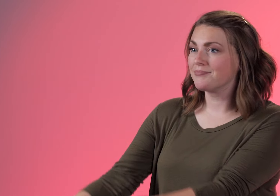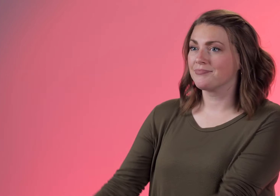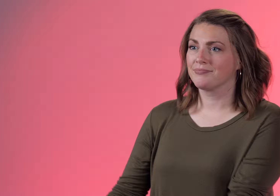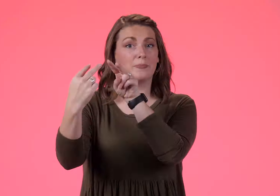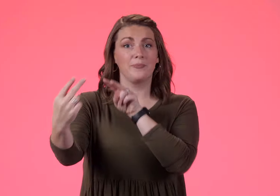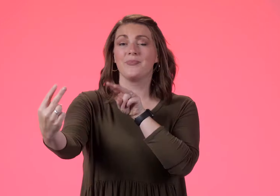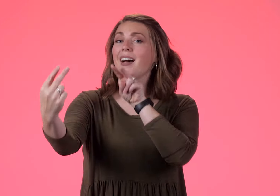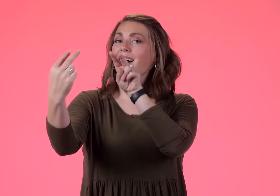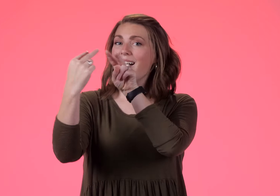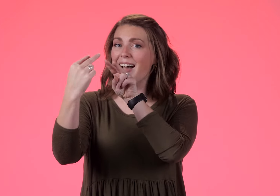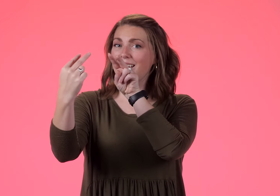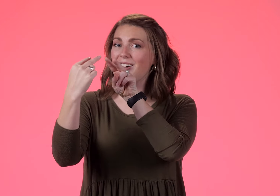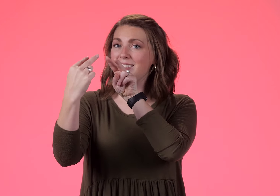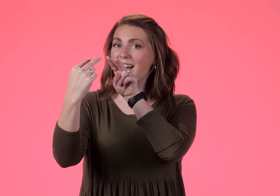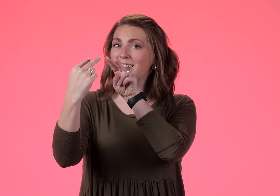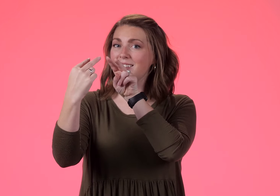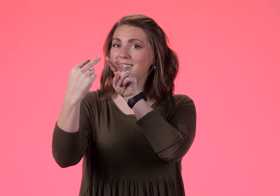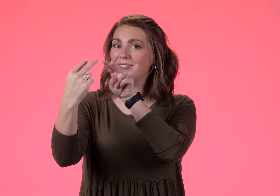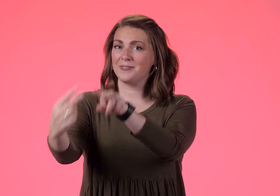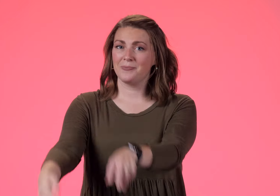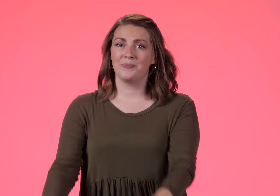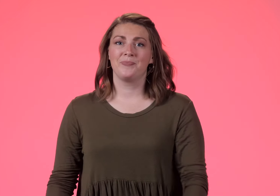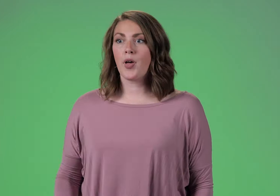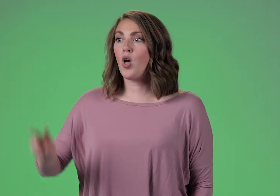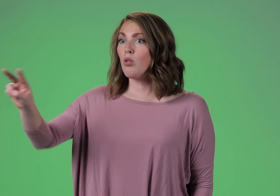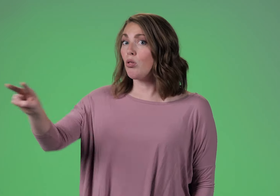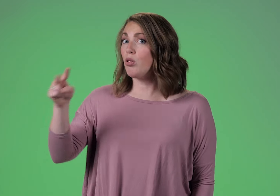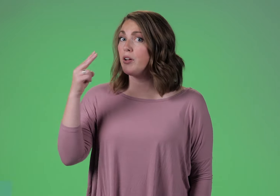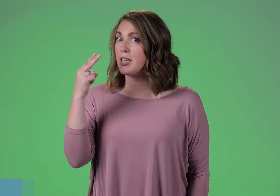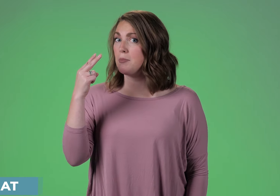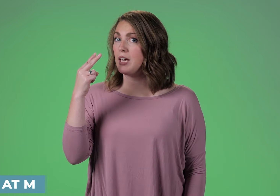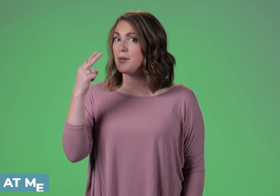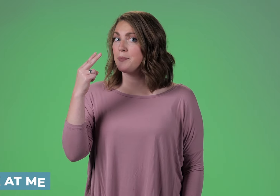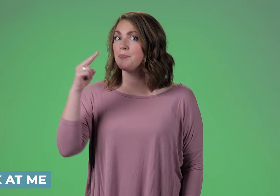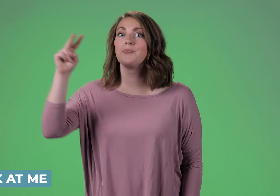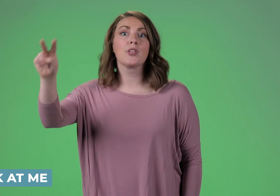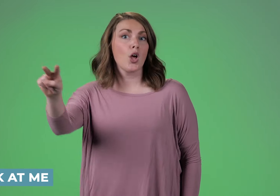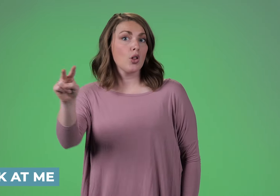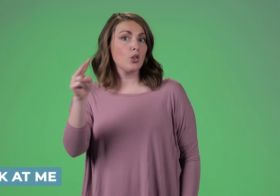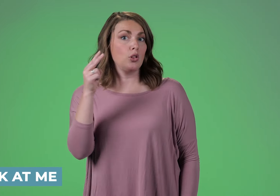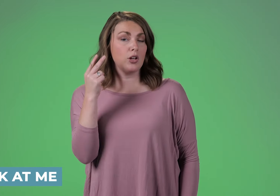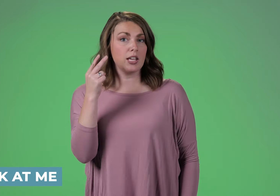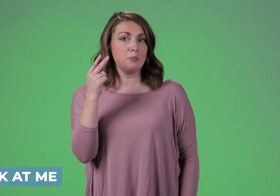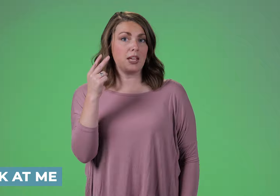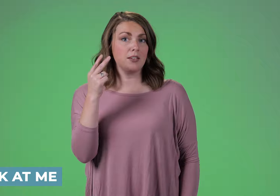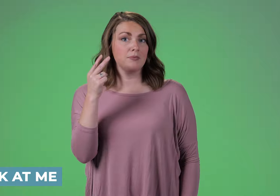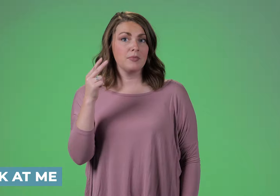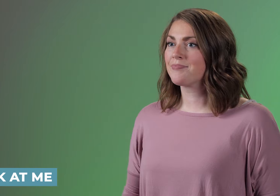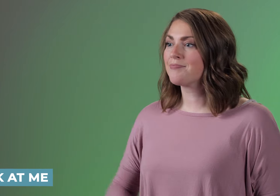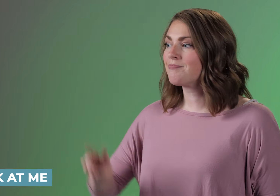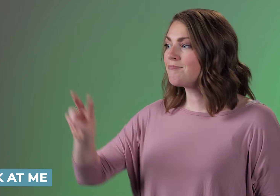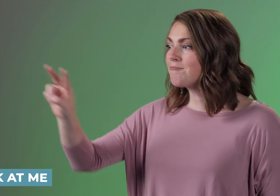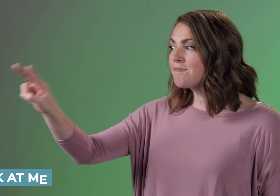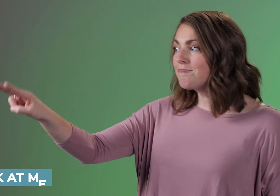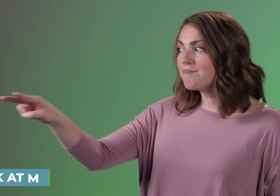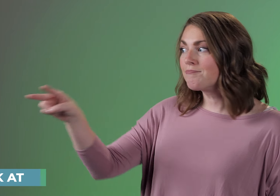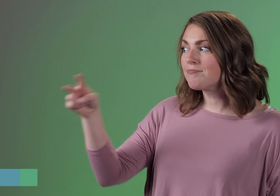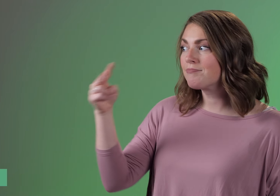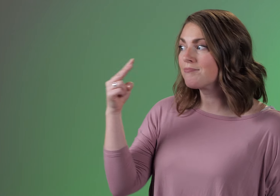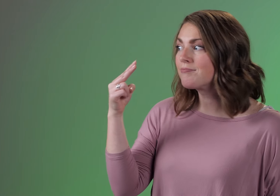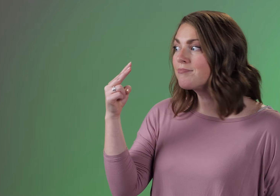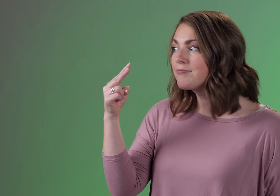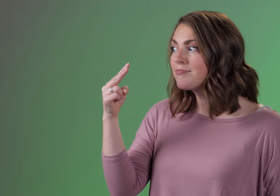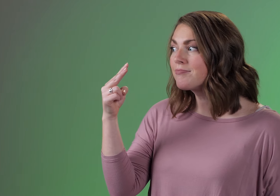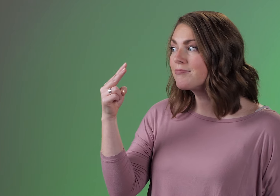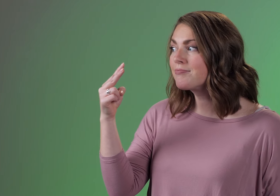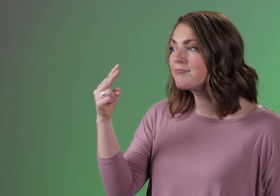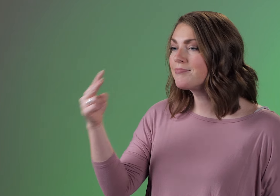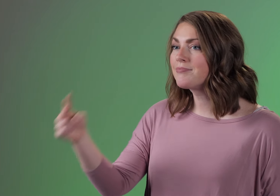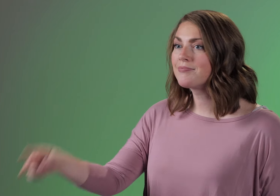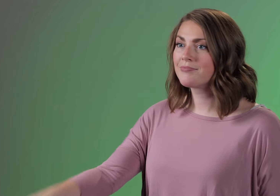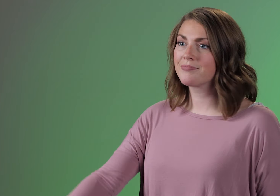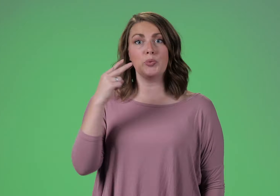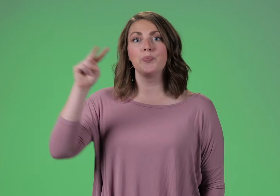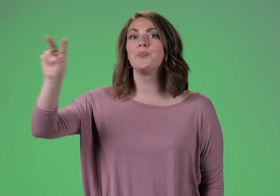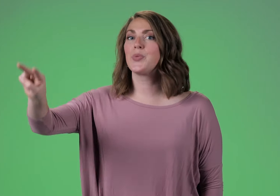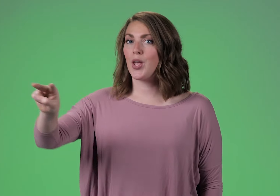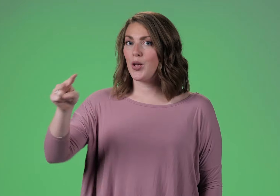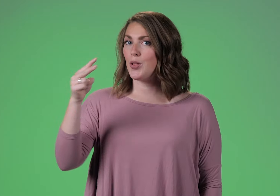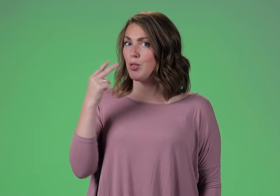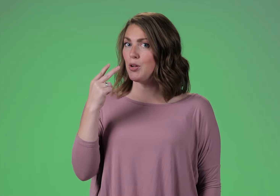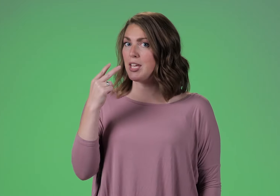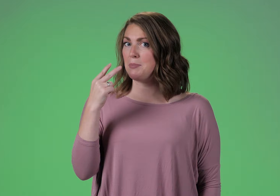with other, 'eye contact.' 'Look at me, look at me,' these are the eyes of somebody else looking towards you, 'look at me.'